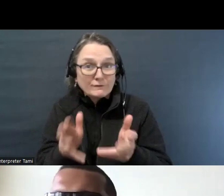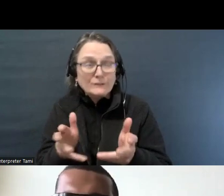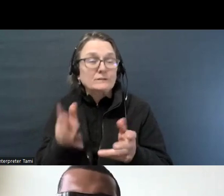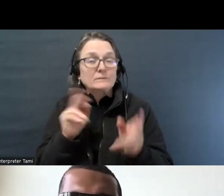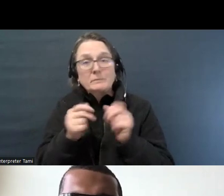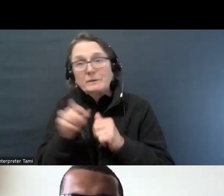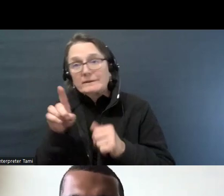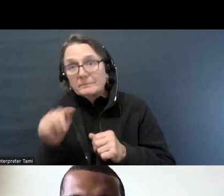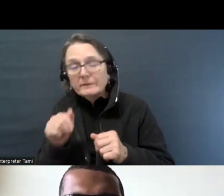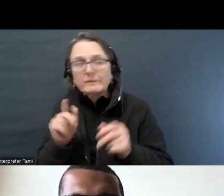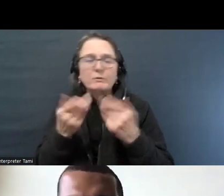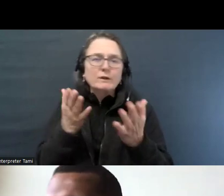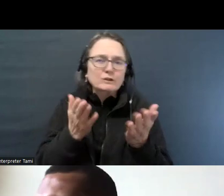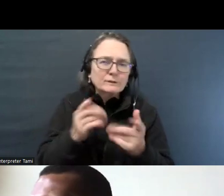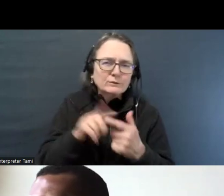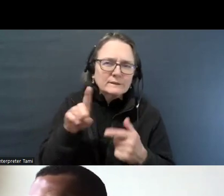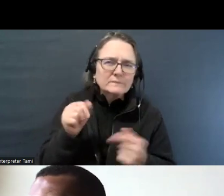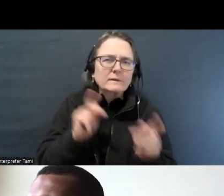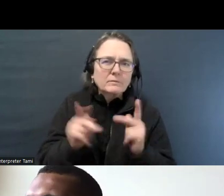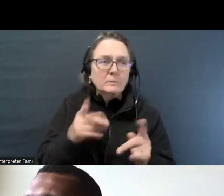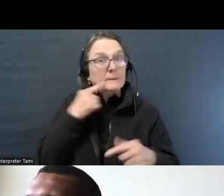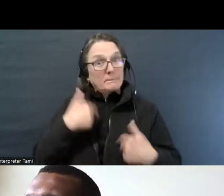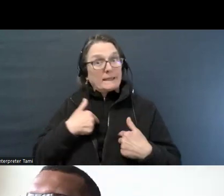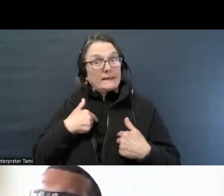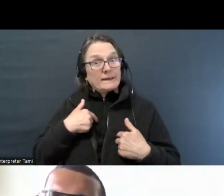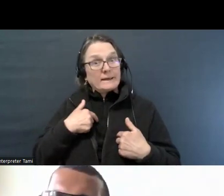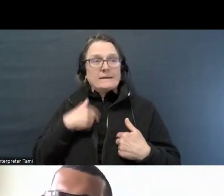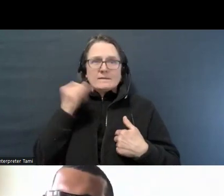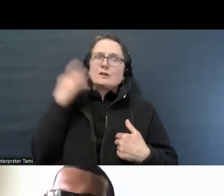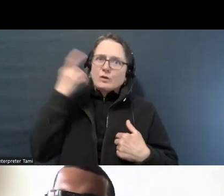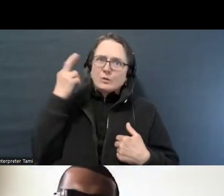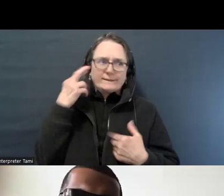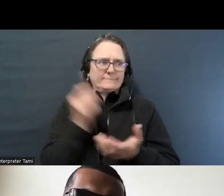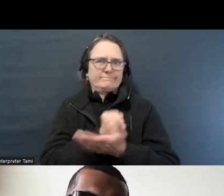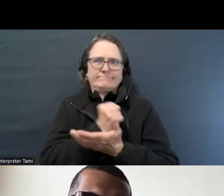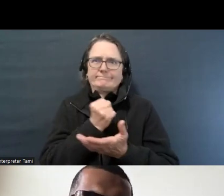to be speaking with you all today. Speaking of how I prepare